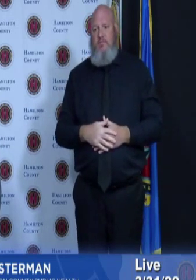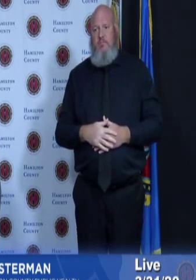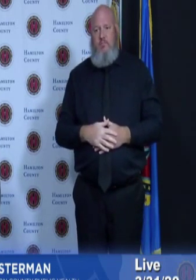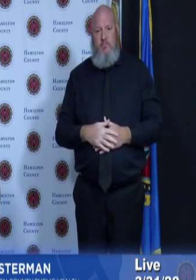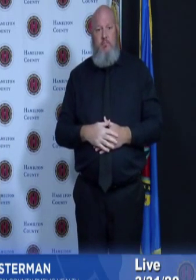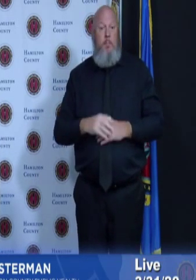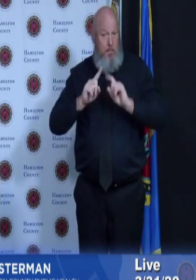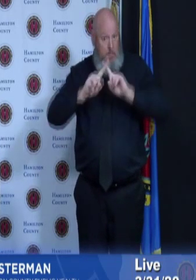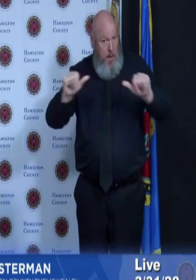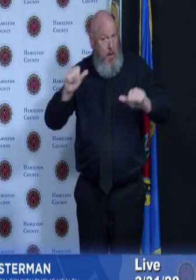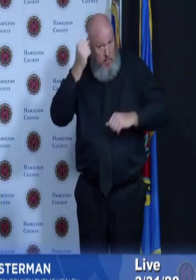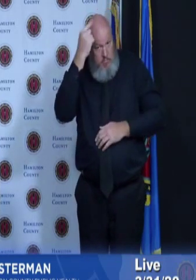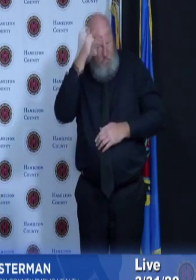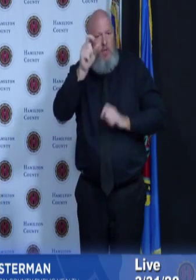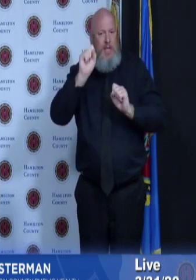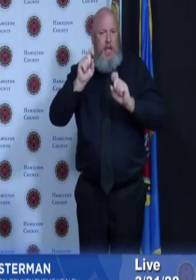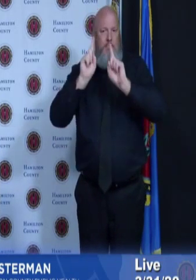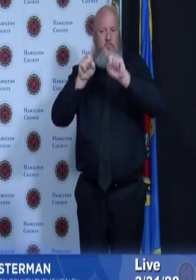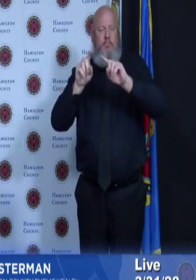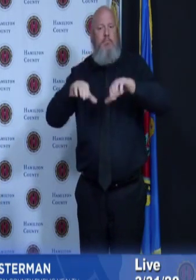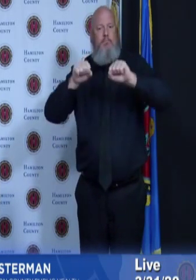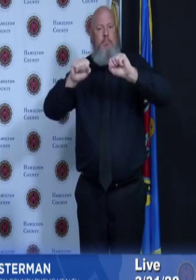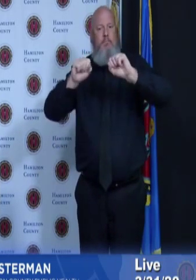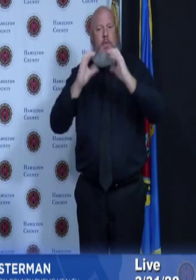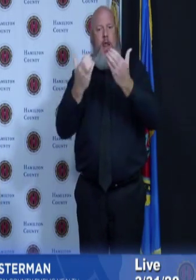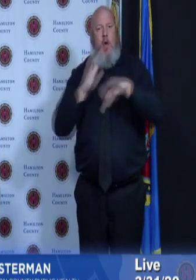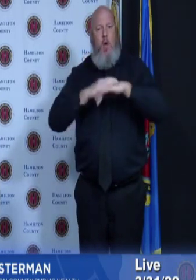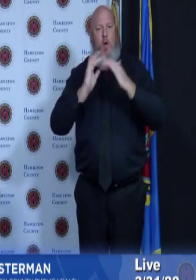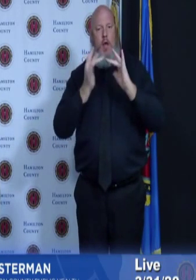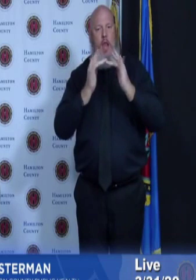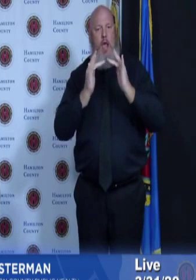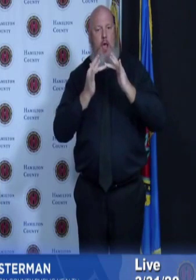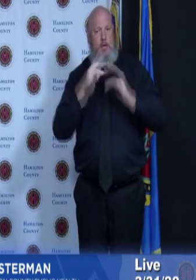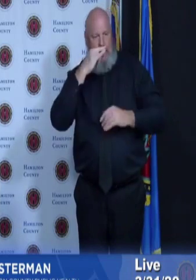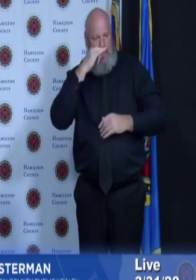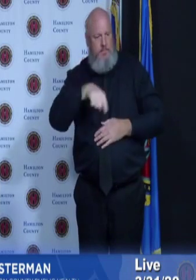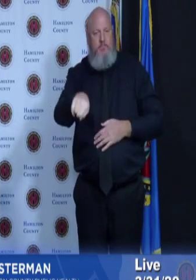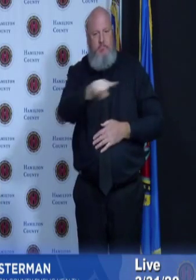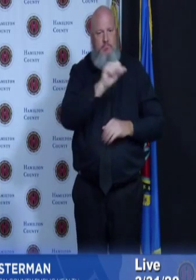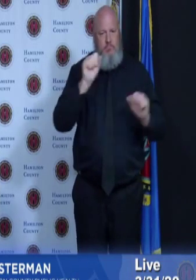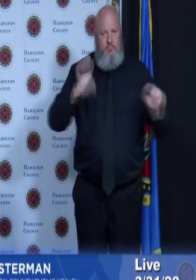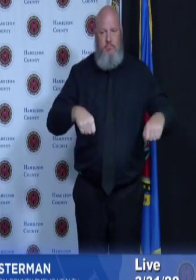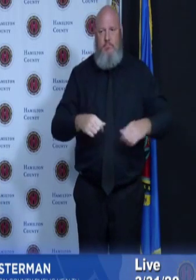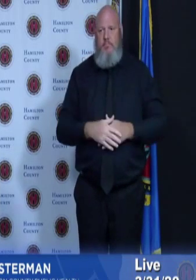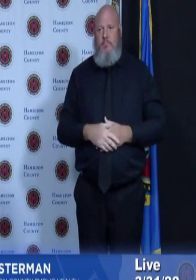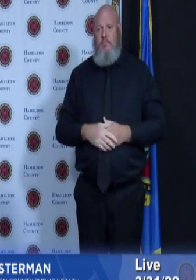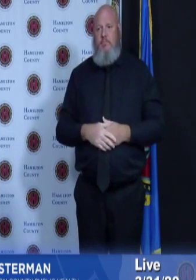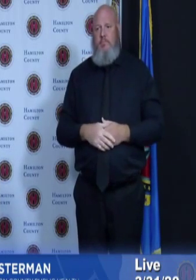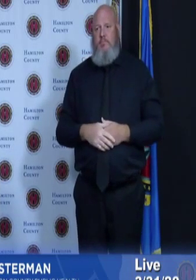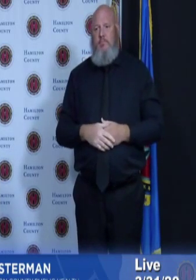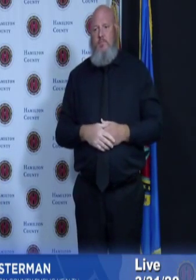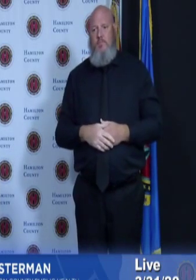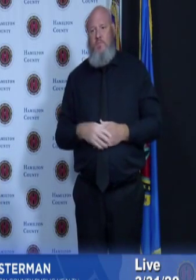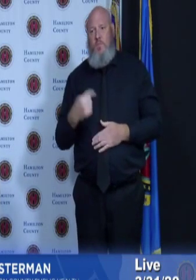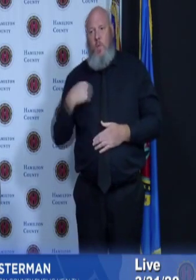telephone and speak with the individual that became ill and we track then everyone that has been associated with that individuals so our team is really